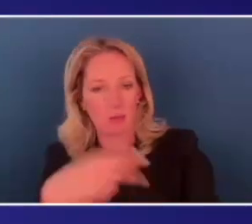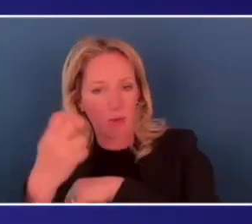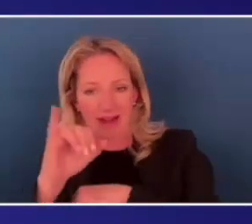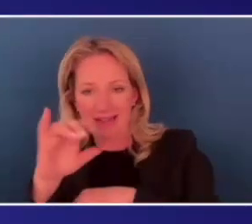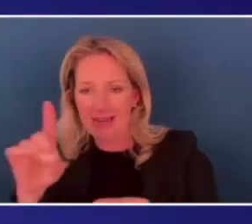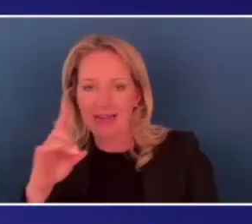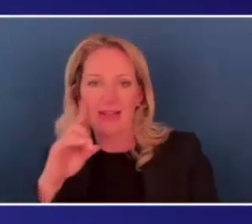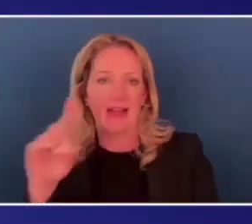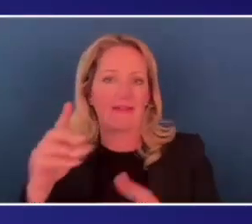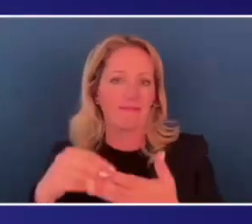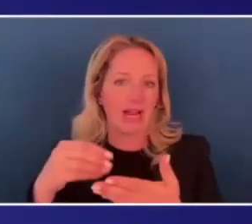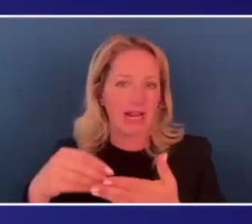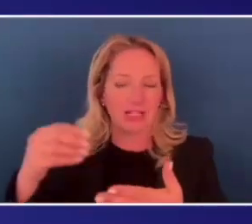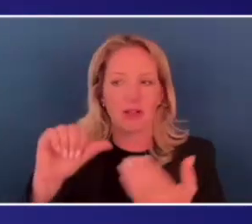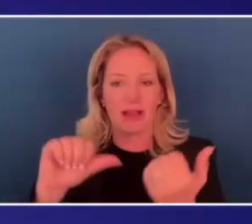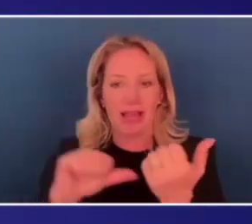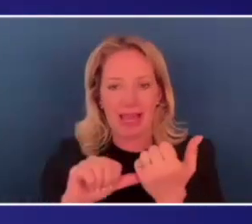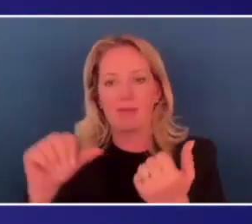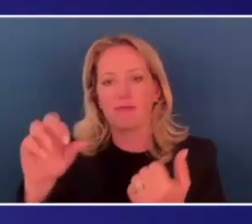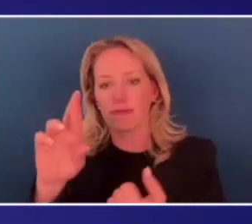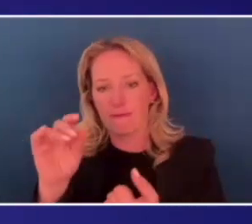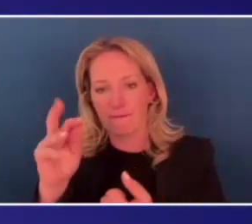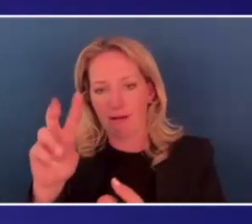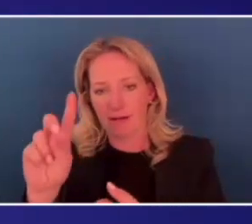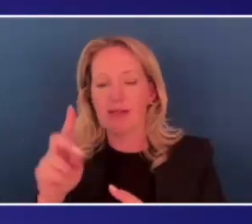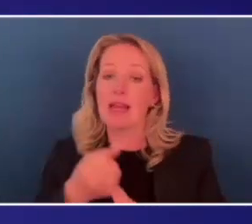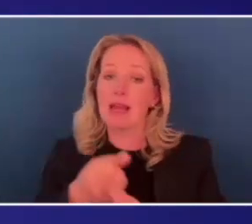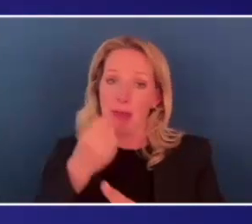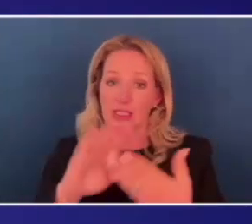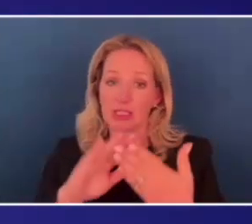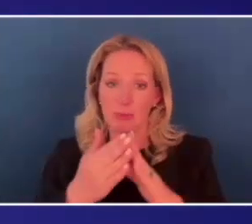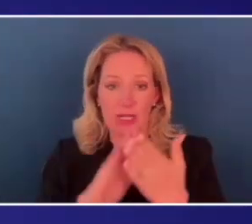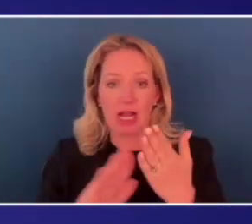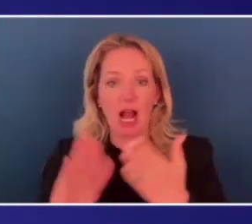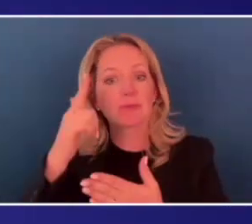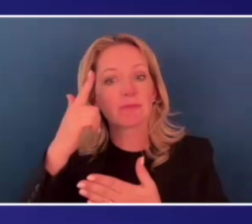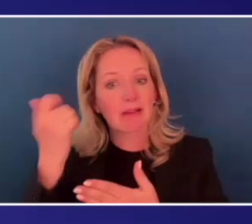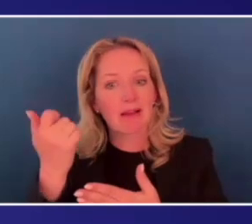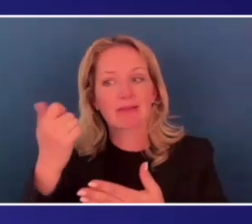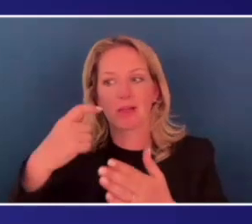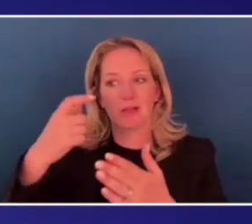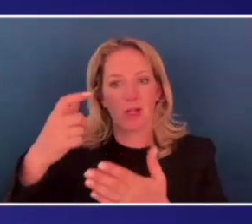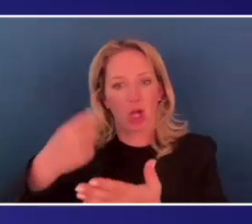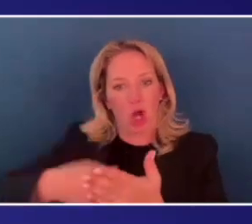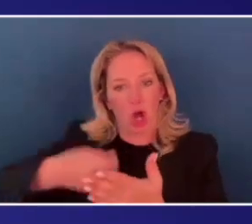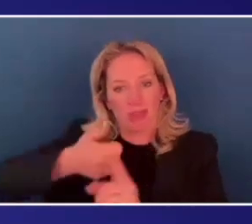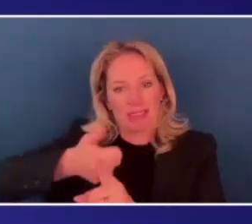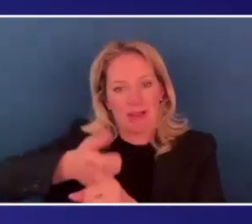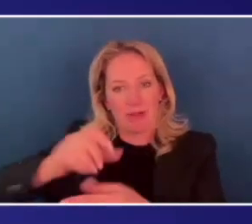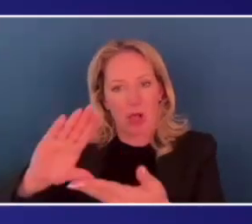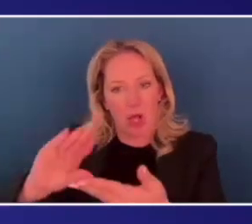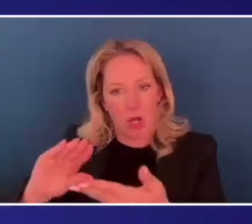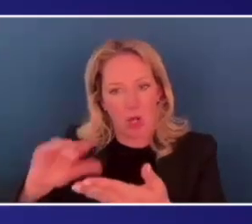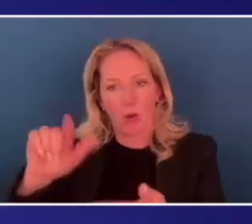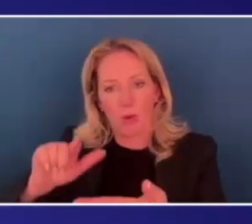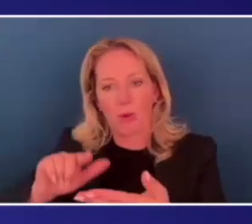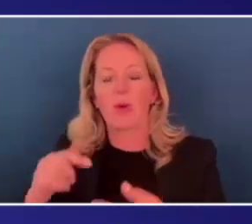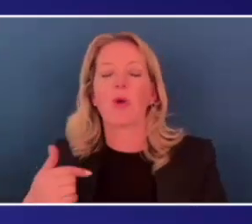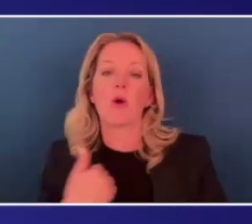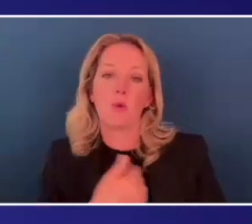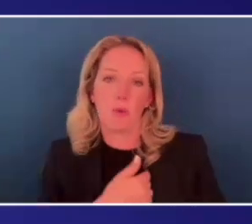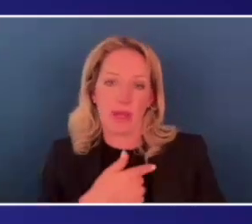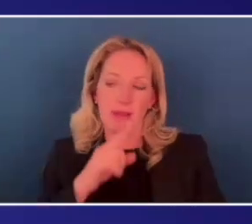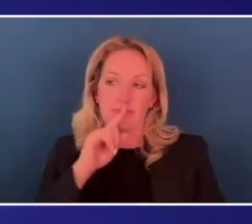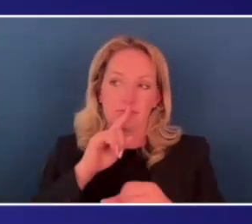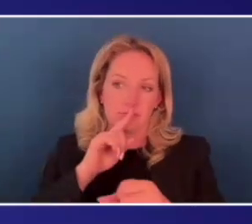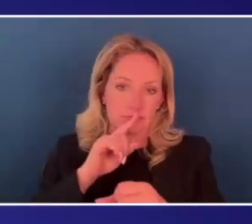This is an issue that greatly impacts community colleges because of our low tuition. Our colleges continue to vote significant resources to identifying fraudulent students.